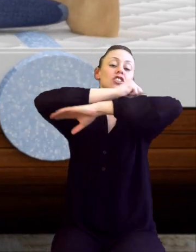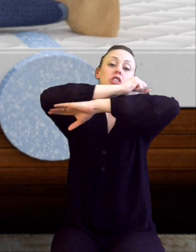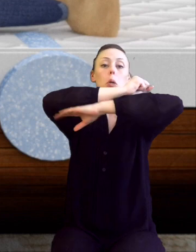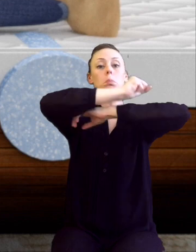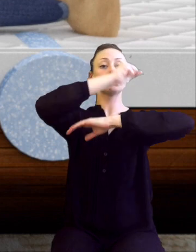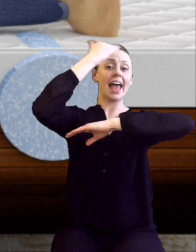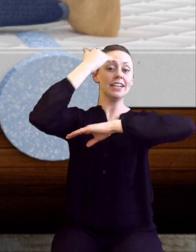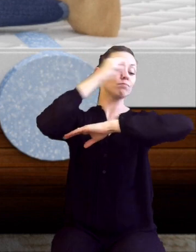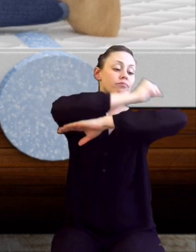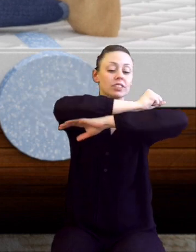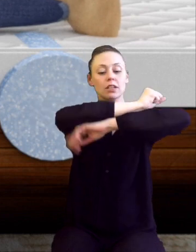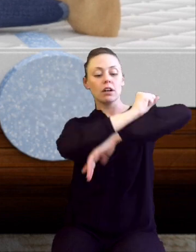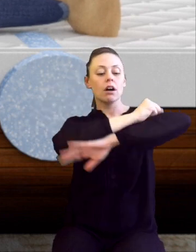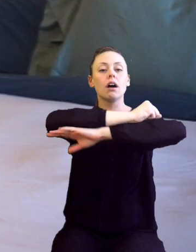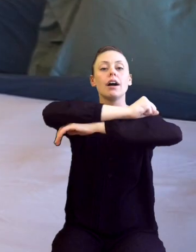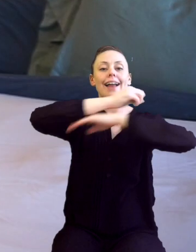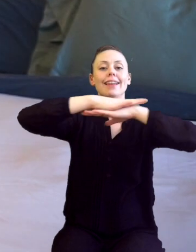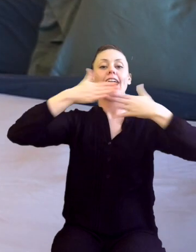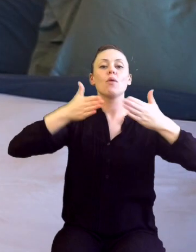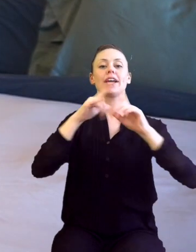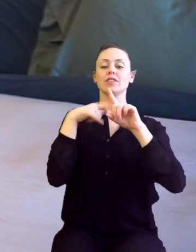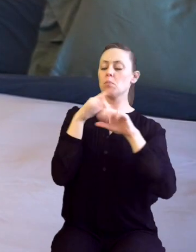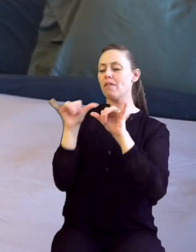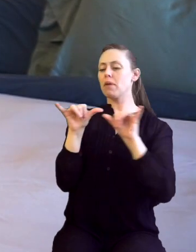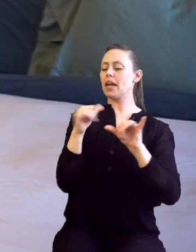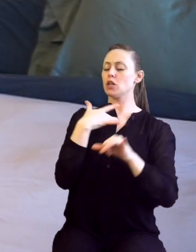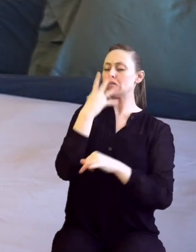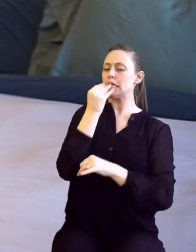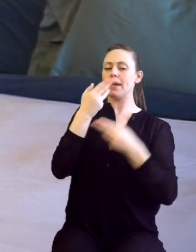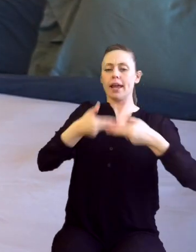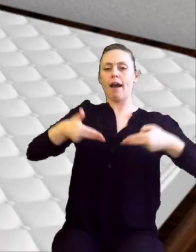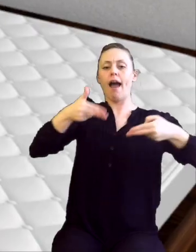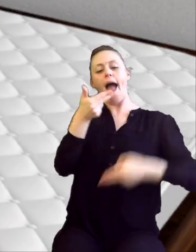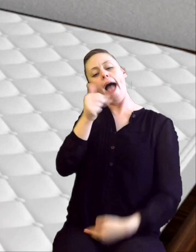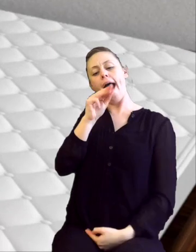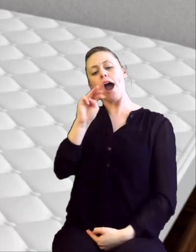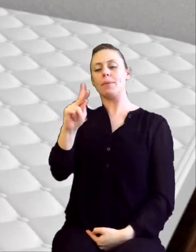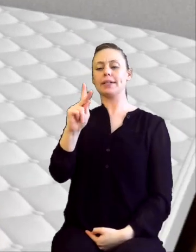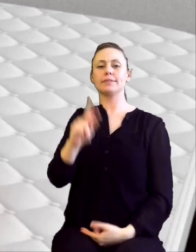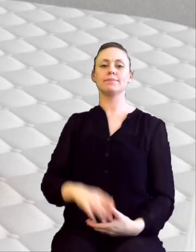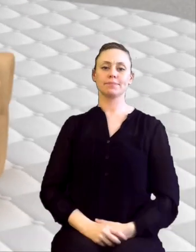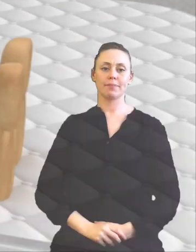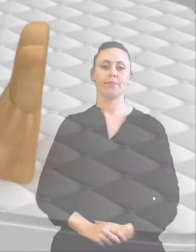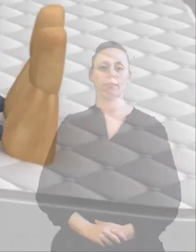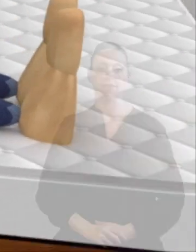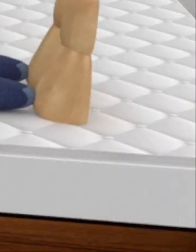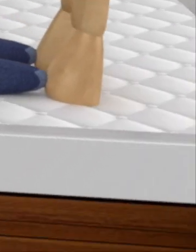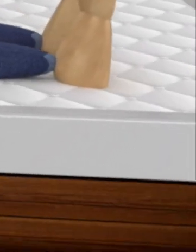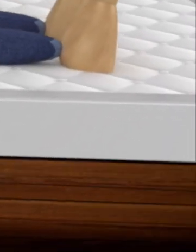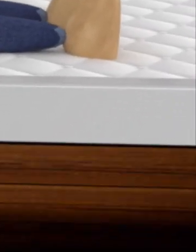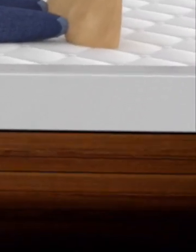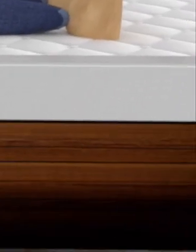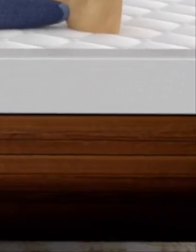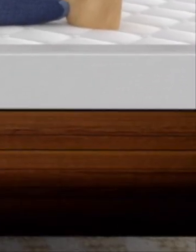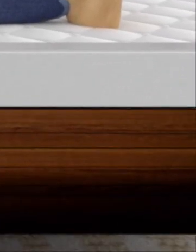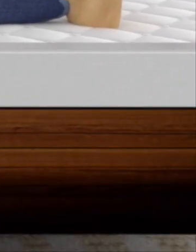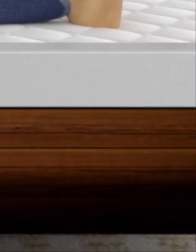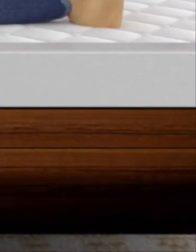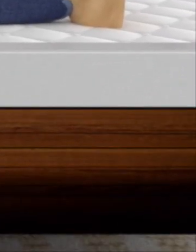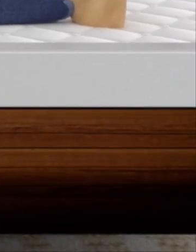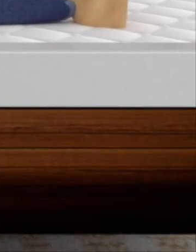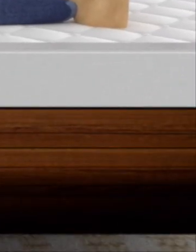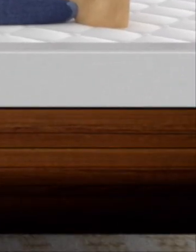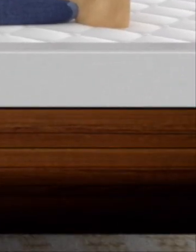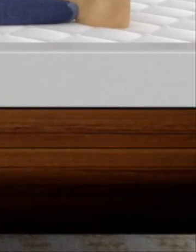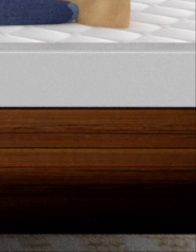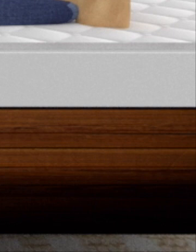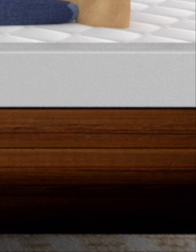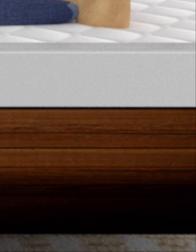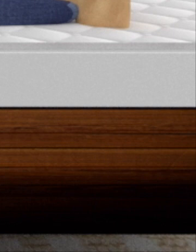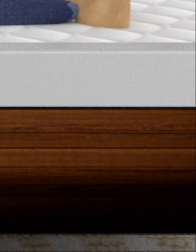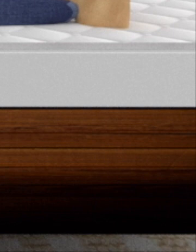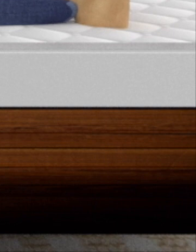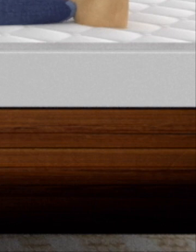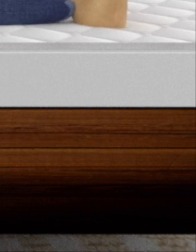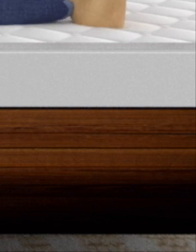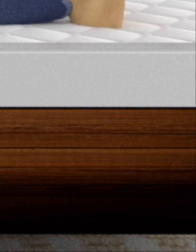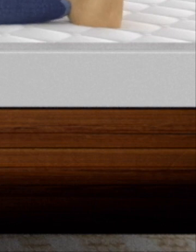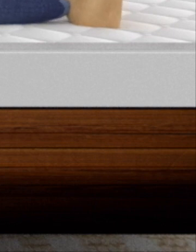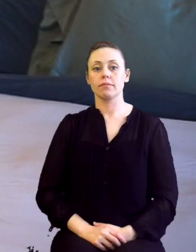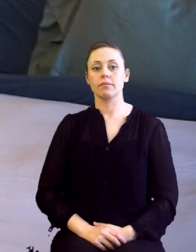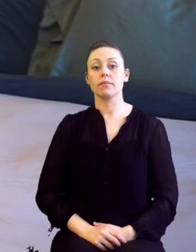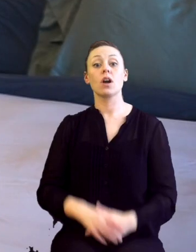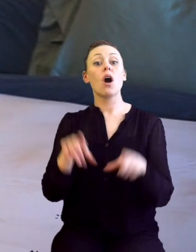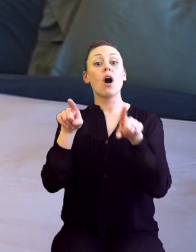not as supportive. Almost like you were sleeping in a hammock. We also felt that